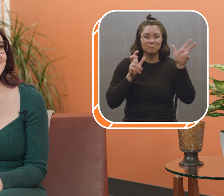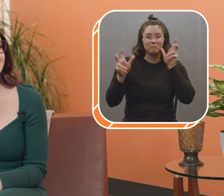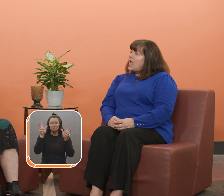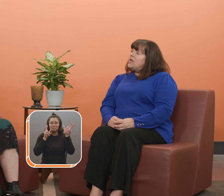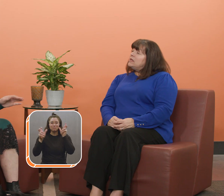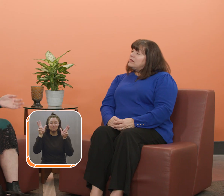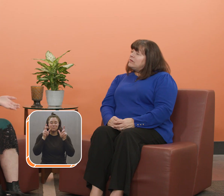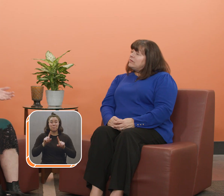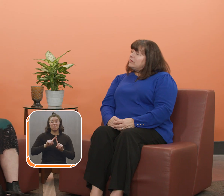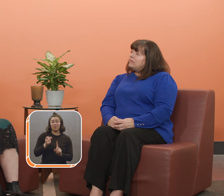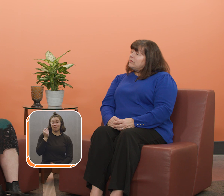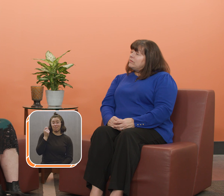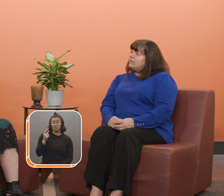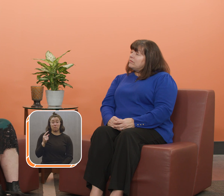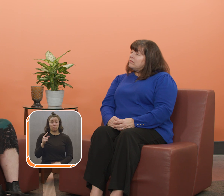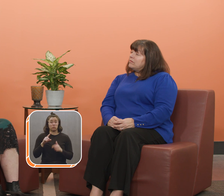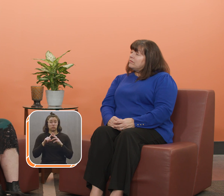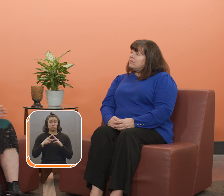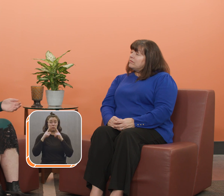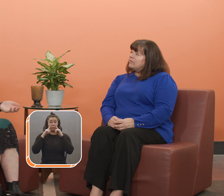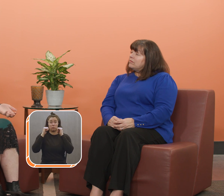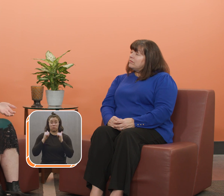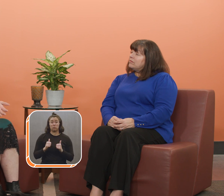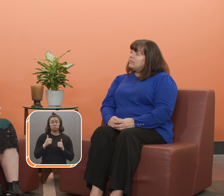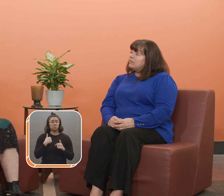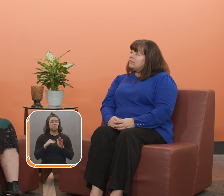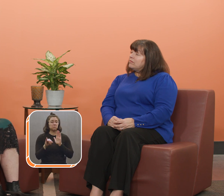but I didn't start losing my vision, I identify as DeafBlind,